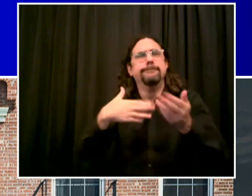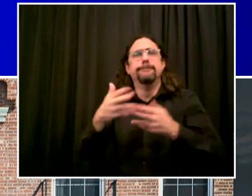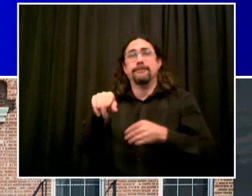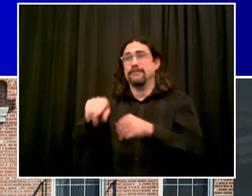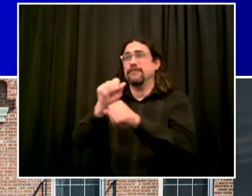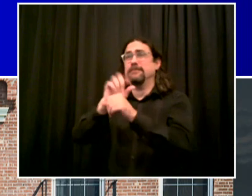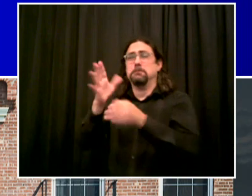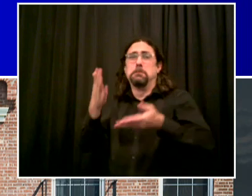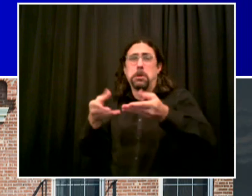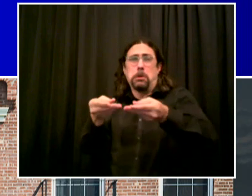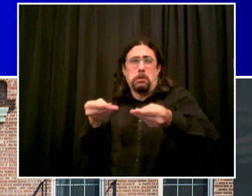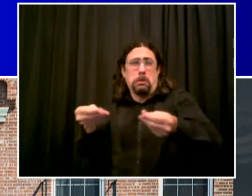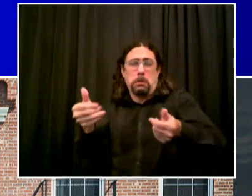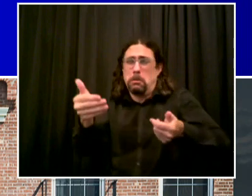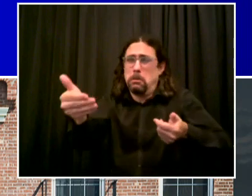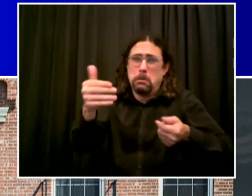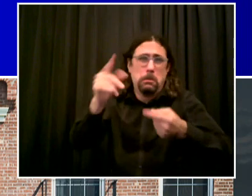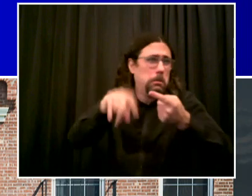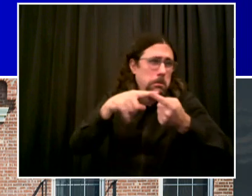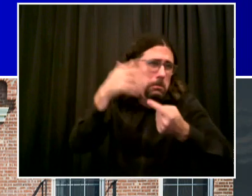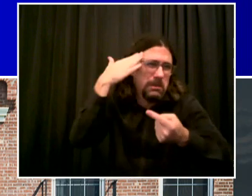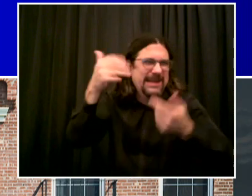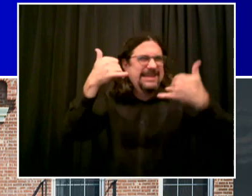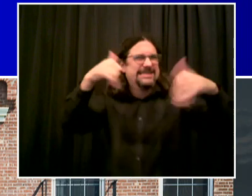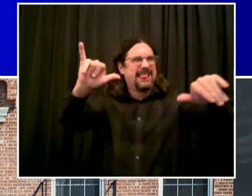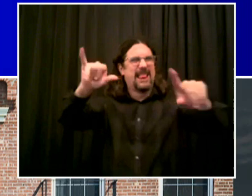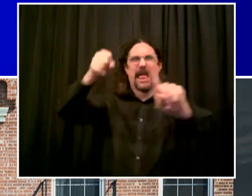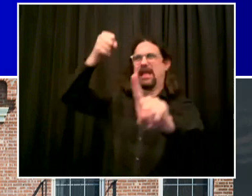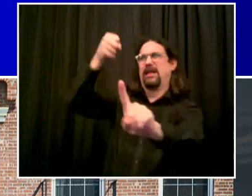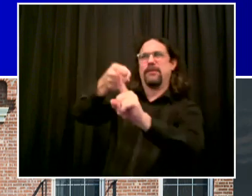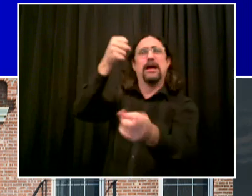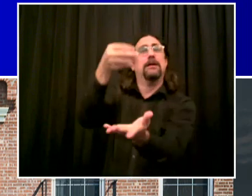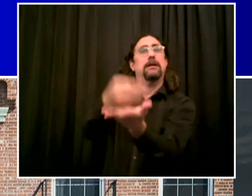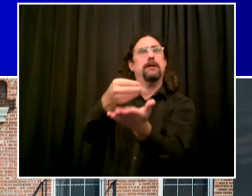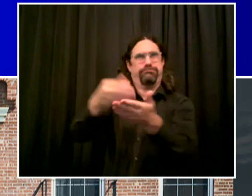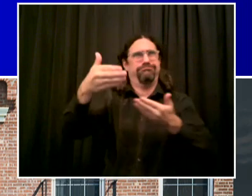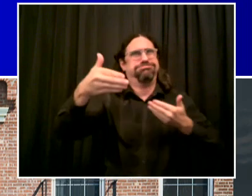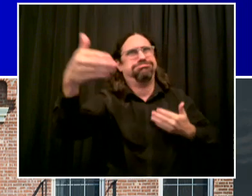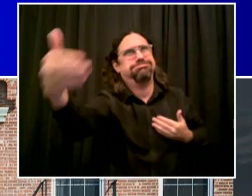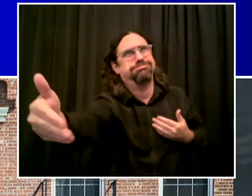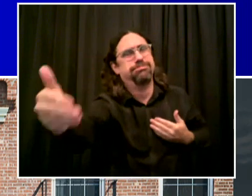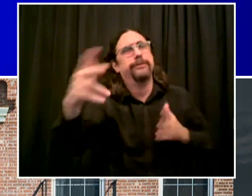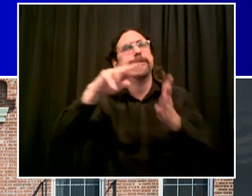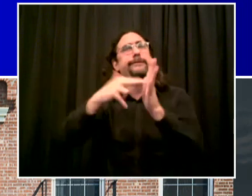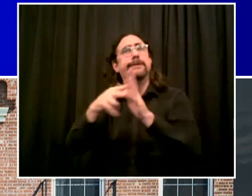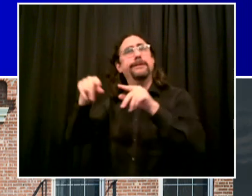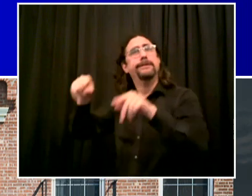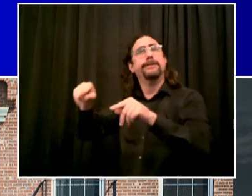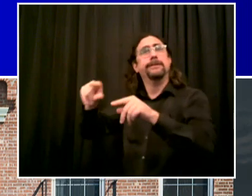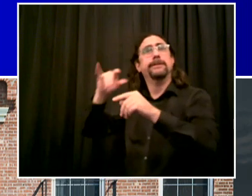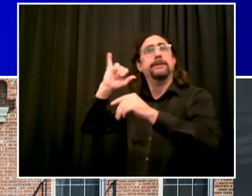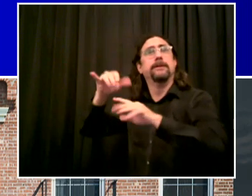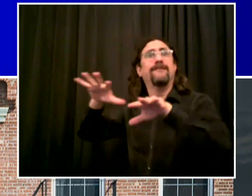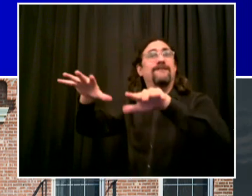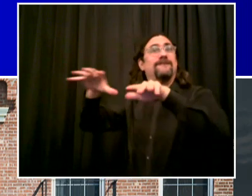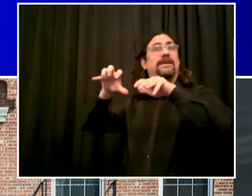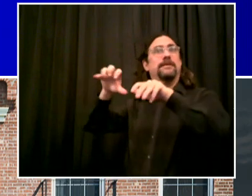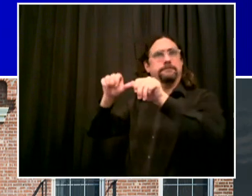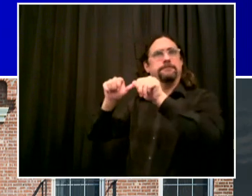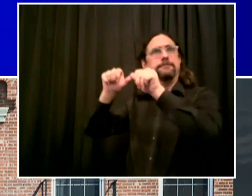THE STIMULUS IS WE NEED RENTAL ASSISTANCE AND MORTGAGE ASSISTANCE TO HELP PEOPLE GET